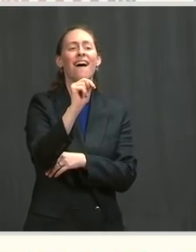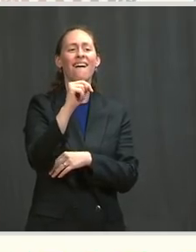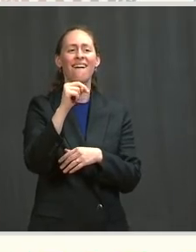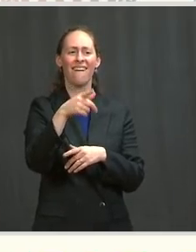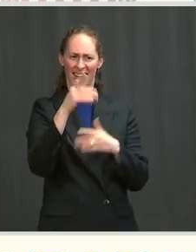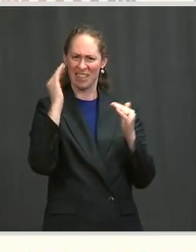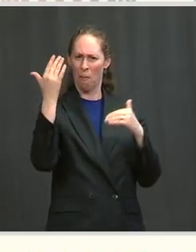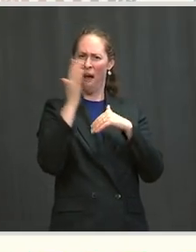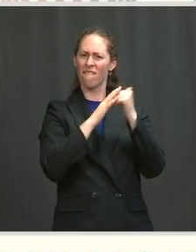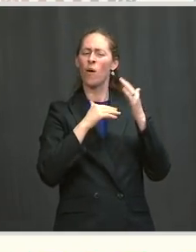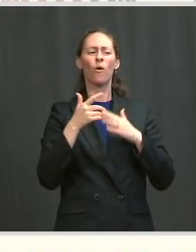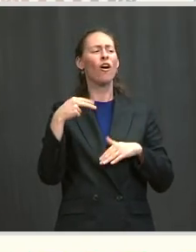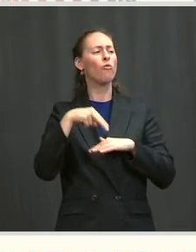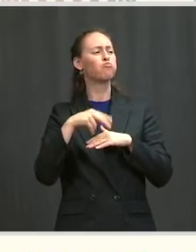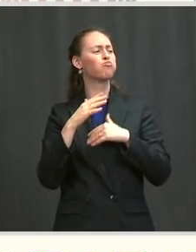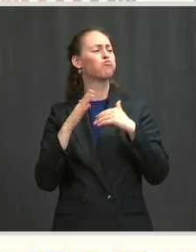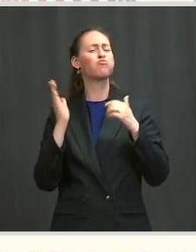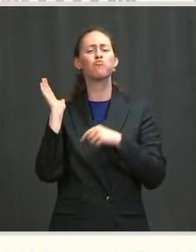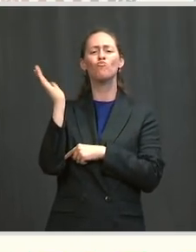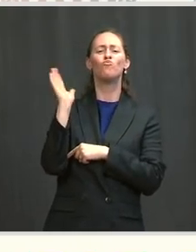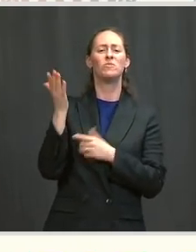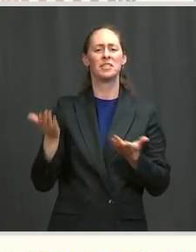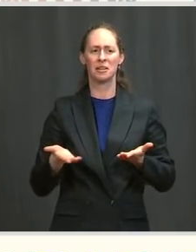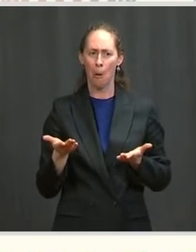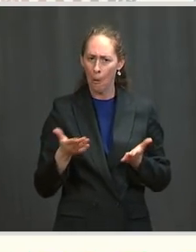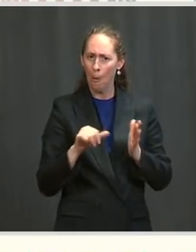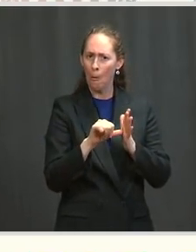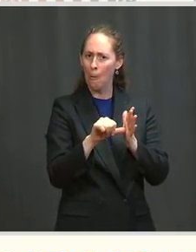You were awfully comfortable up here.